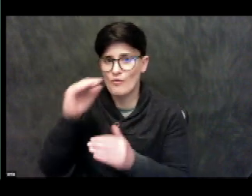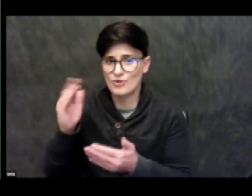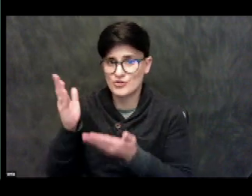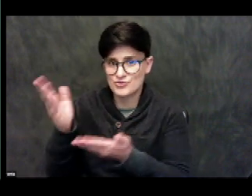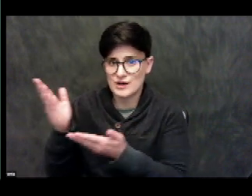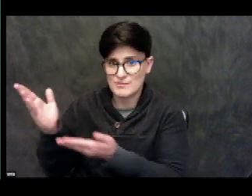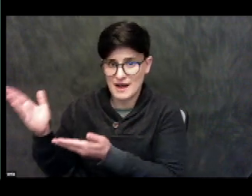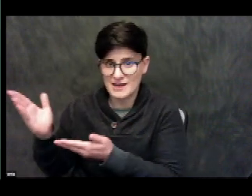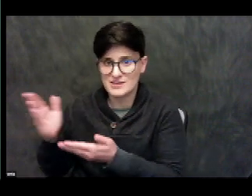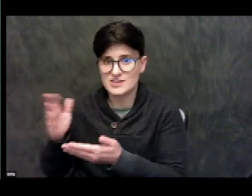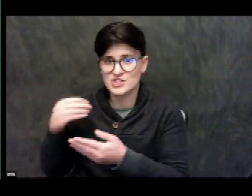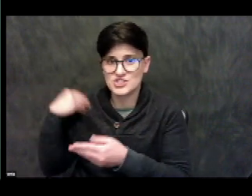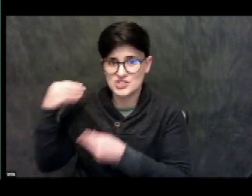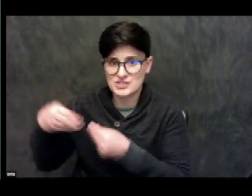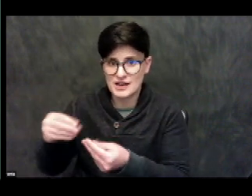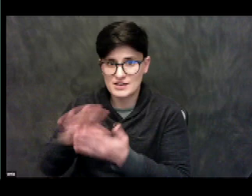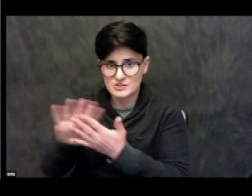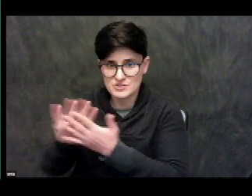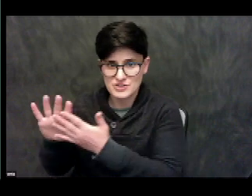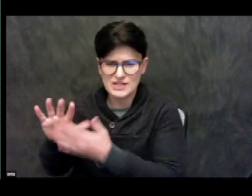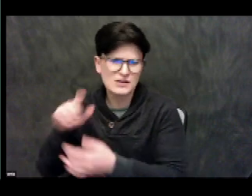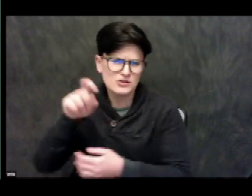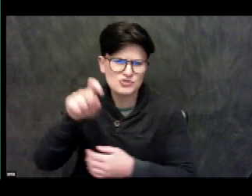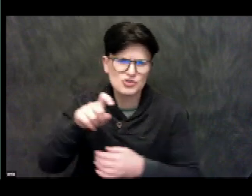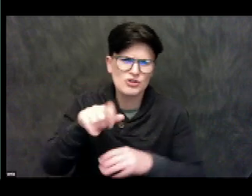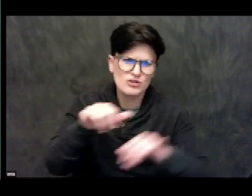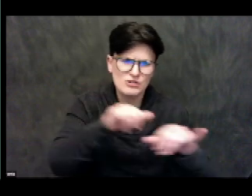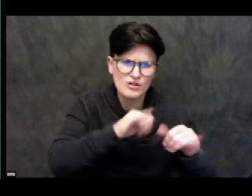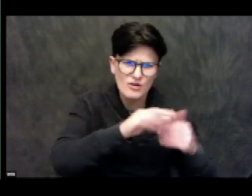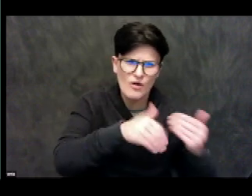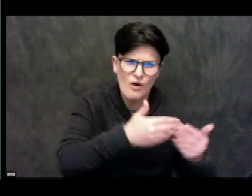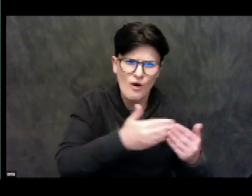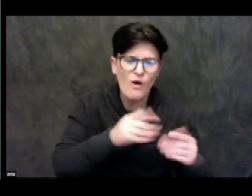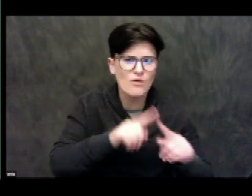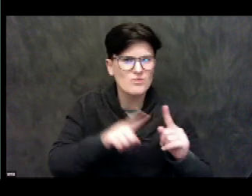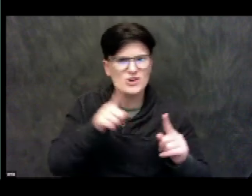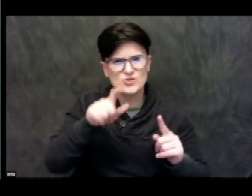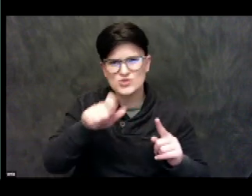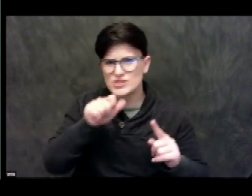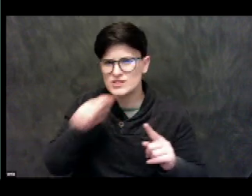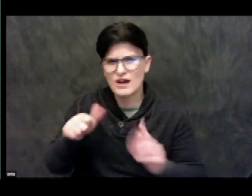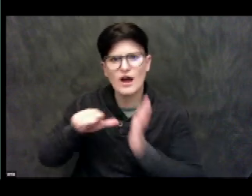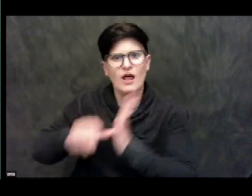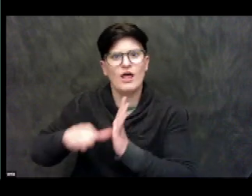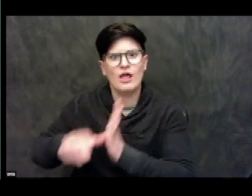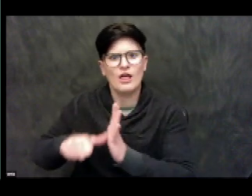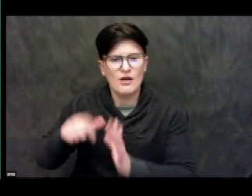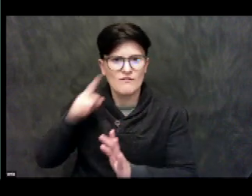But it doesn't need to be extra highlighted for people that may or may not have extra risk factors for people that do